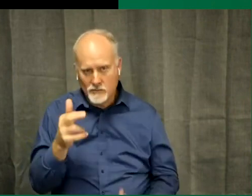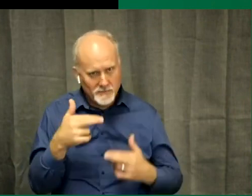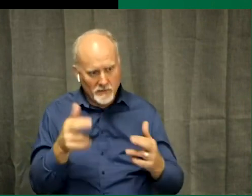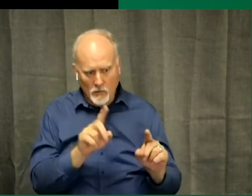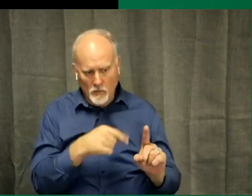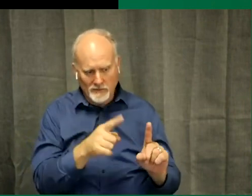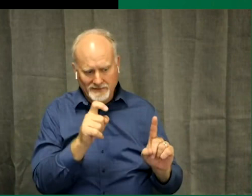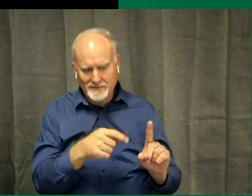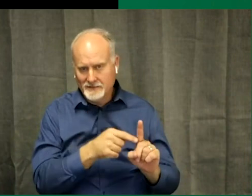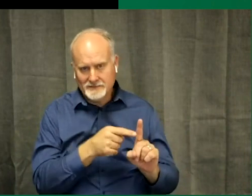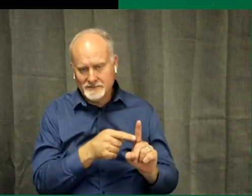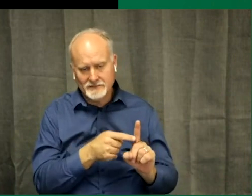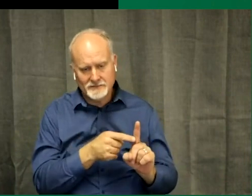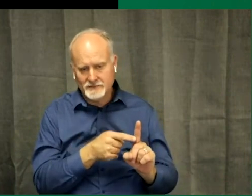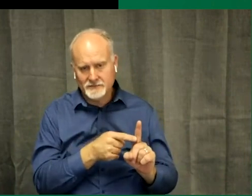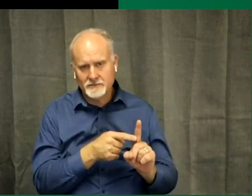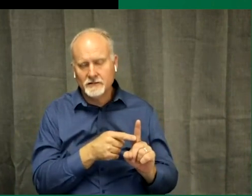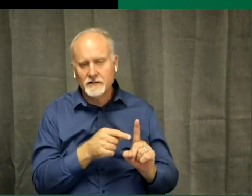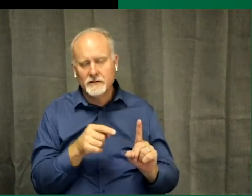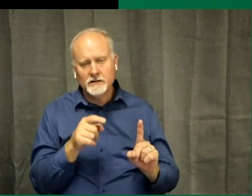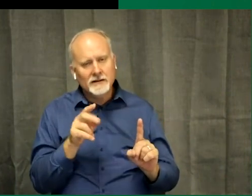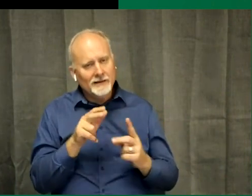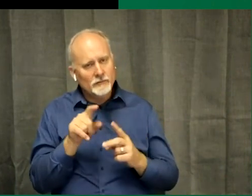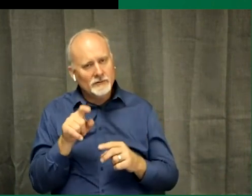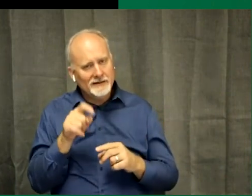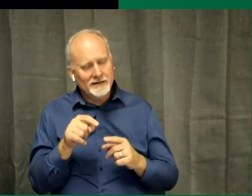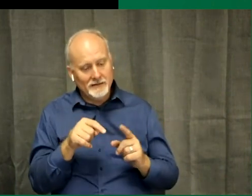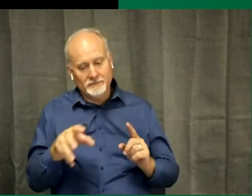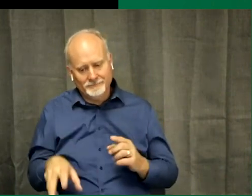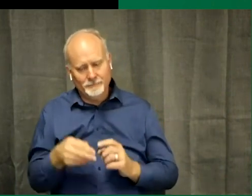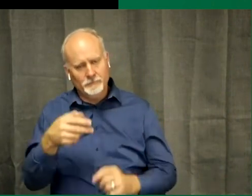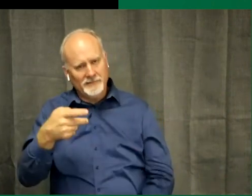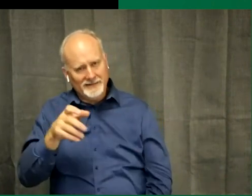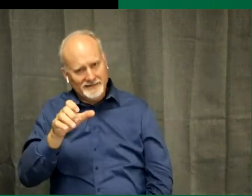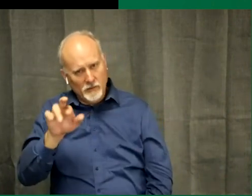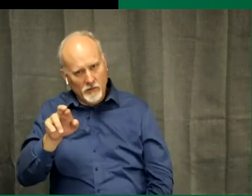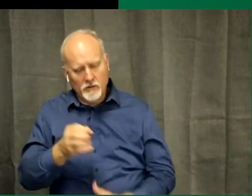diagnosis of acute infection you would either need to supplement that with a pcr or an antigen test